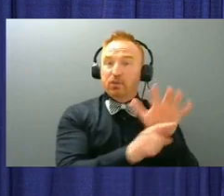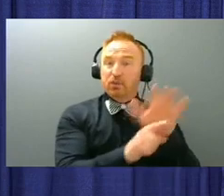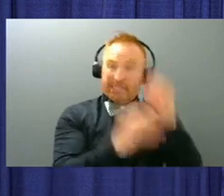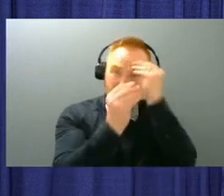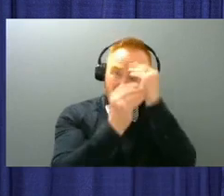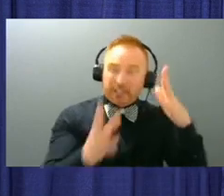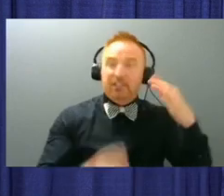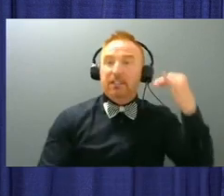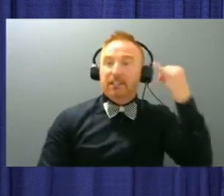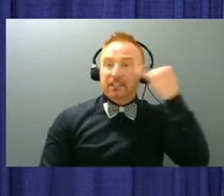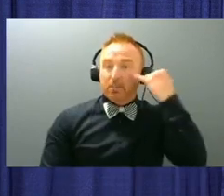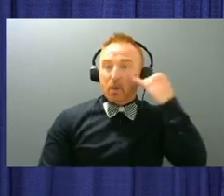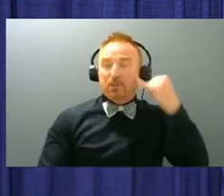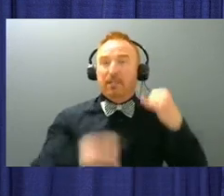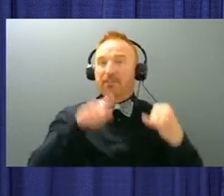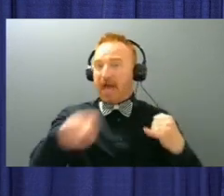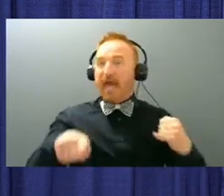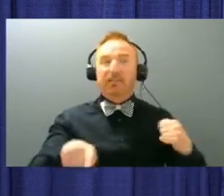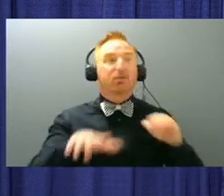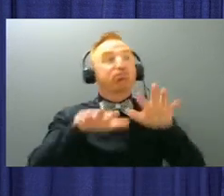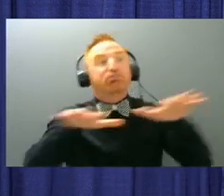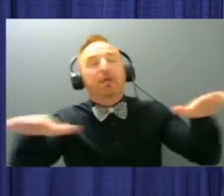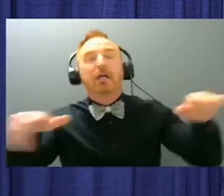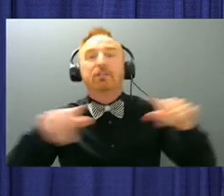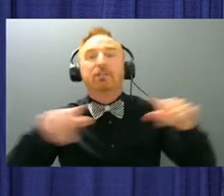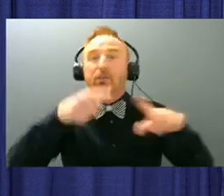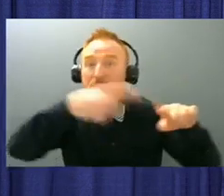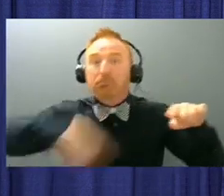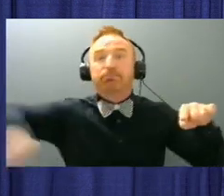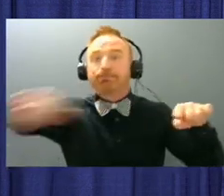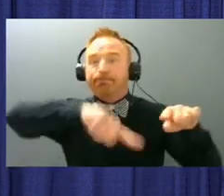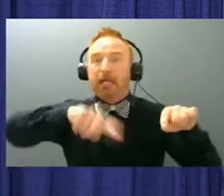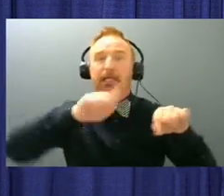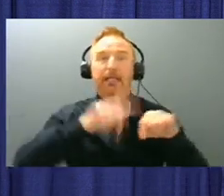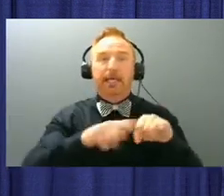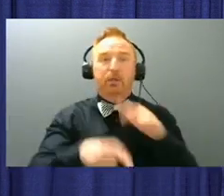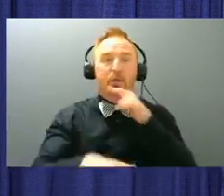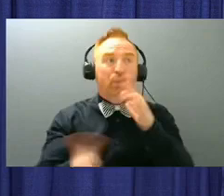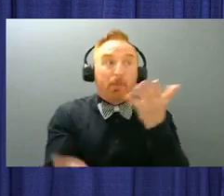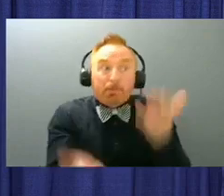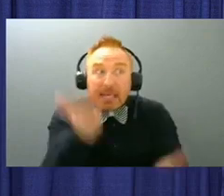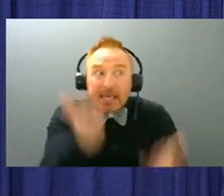notifications, when we put out those kind of large nets, of